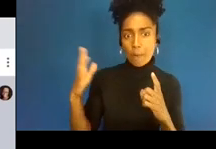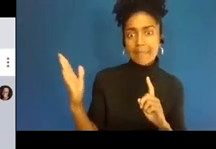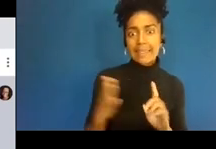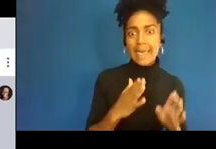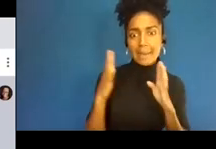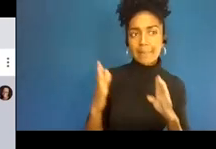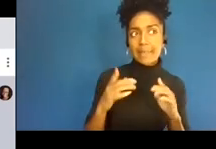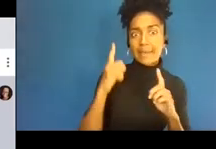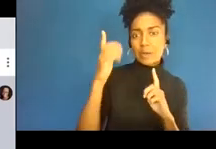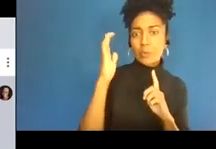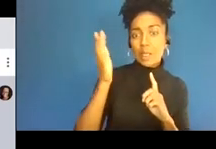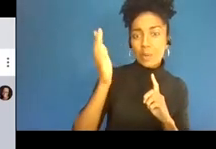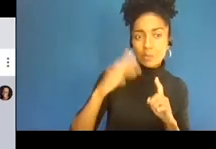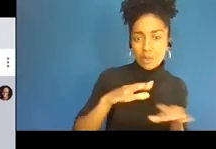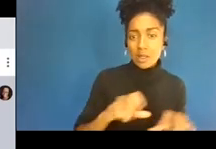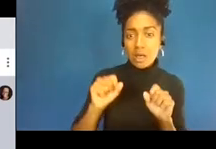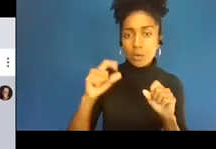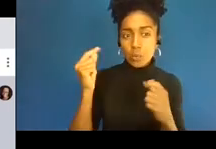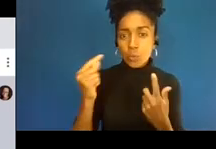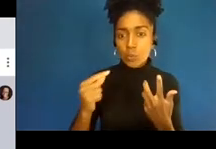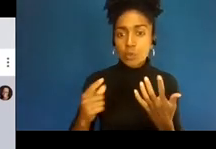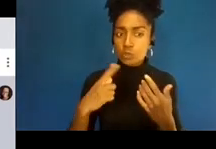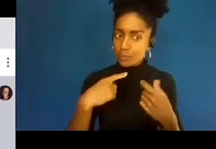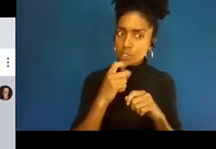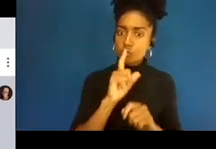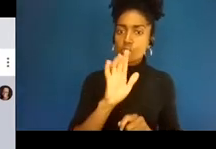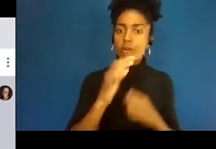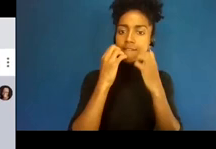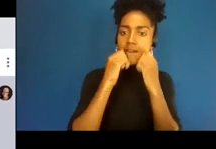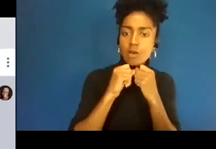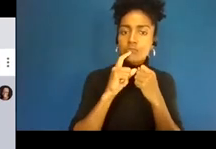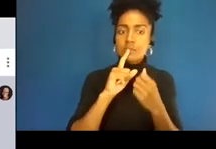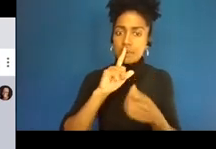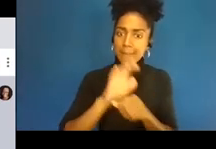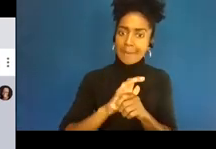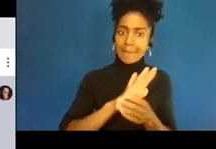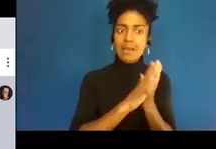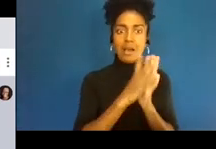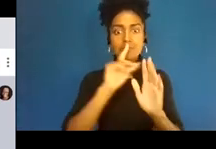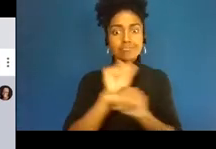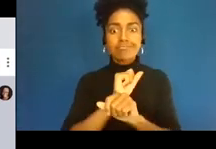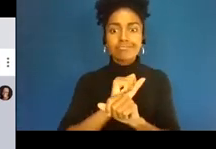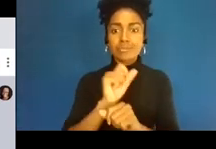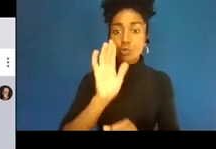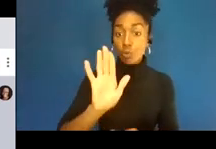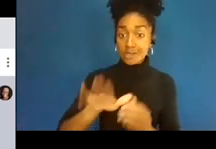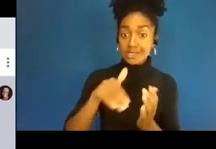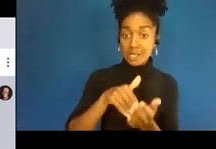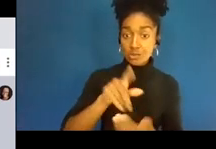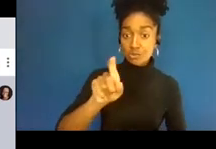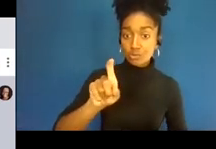to make those values and commitments a reality in your center?